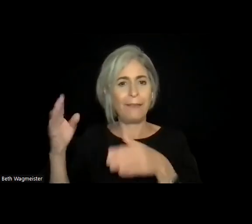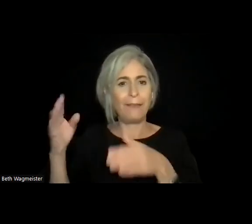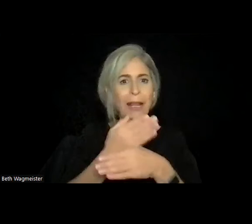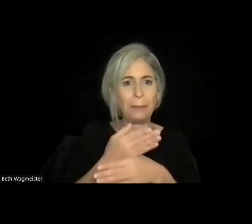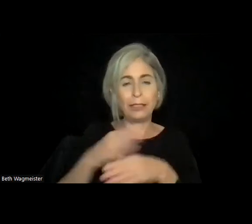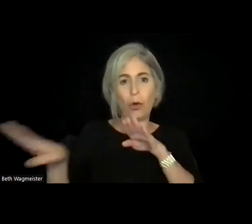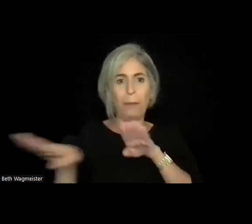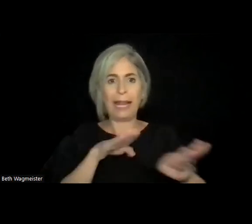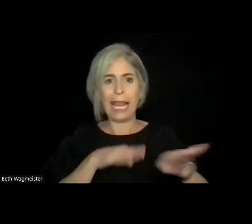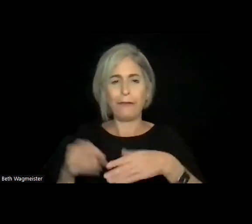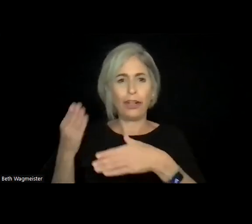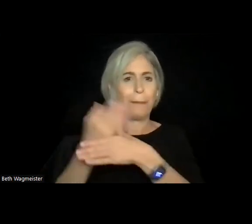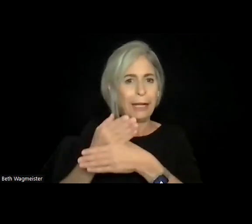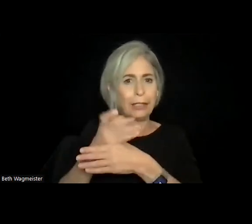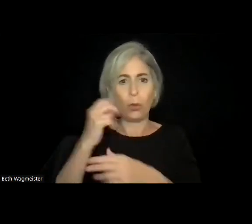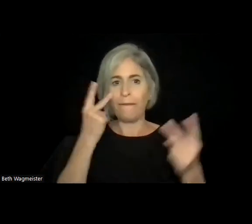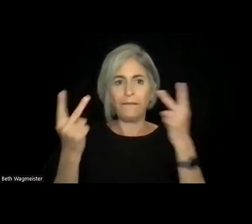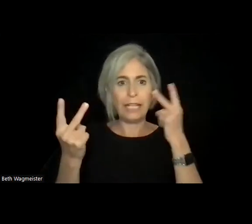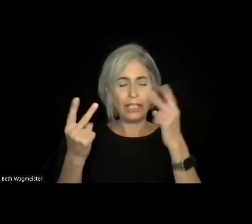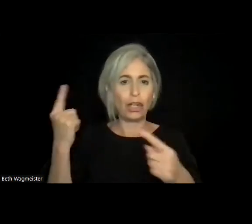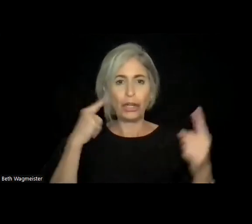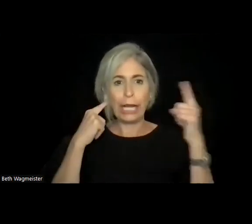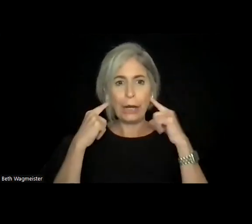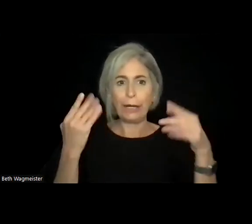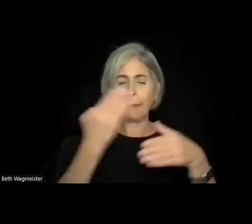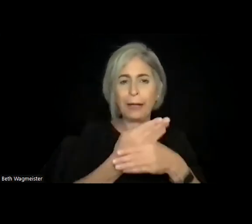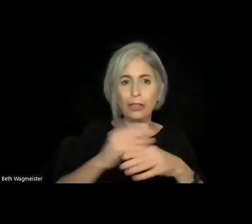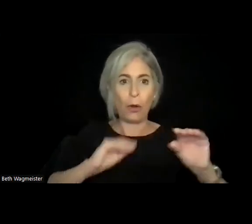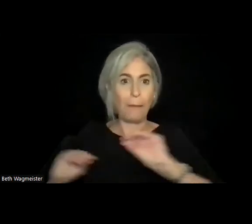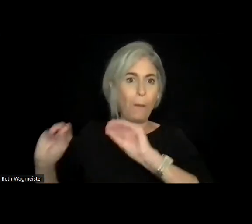be non-english speaker, may mean cognitive -- people with cognitive